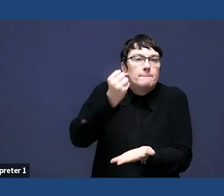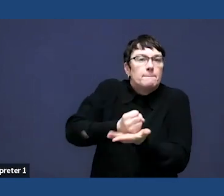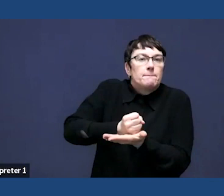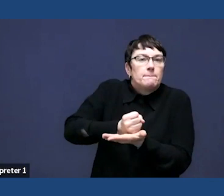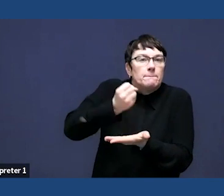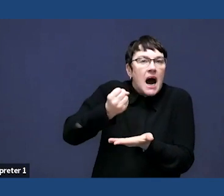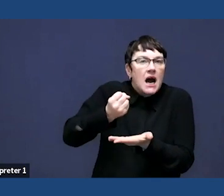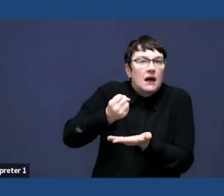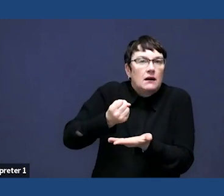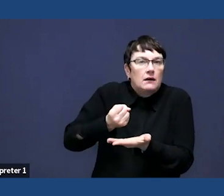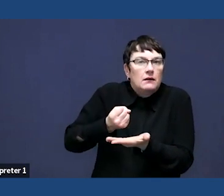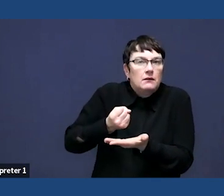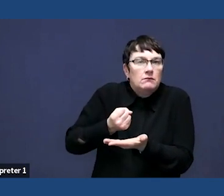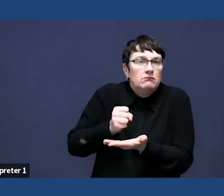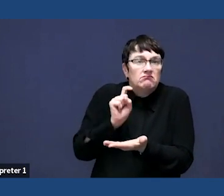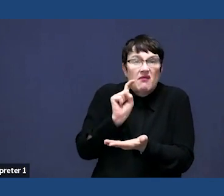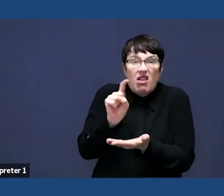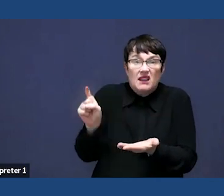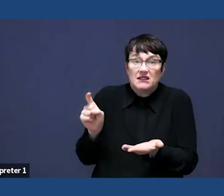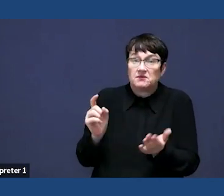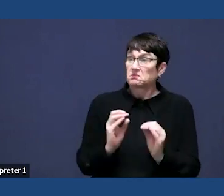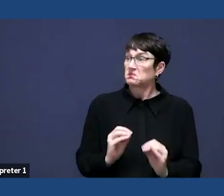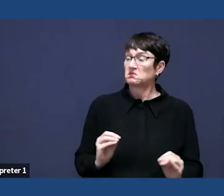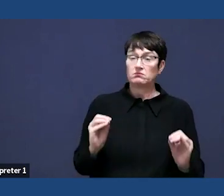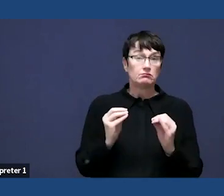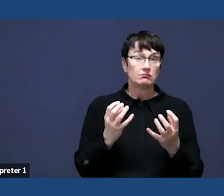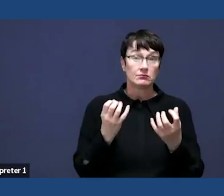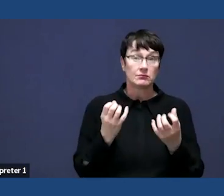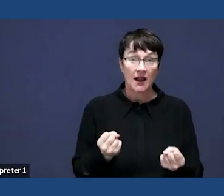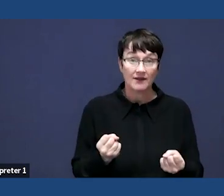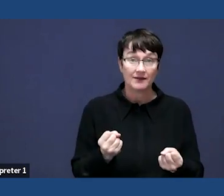So that was a pandemic that triggered that, also triggered by the pandemic in the United